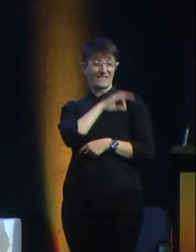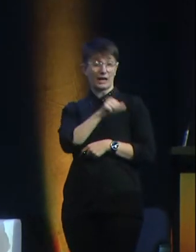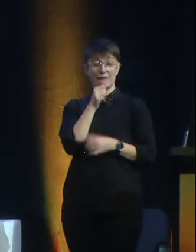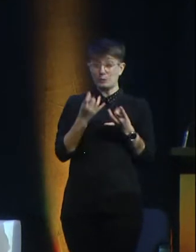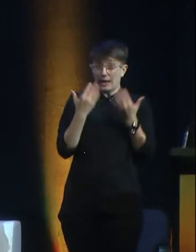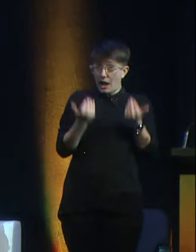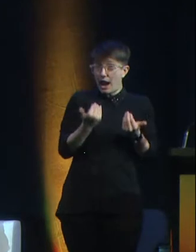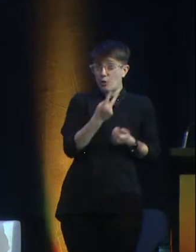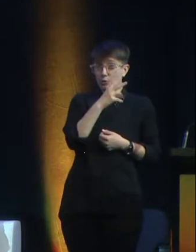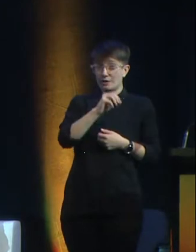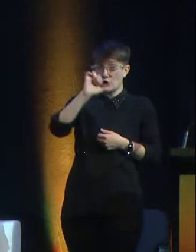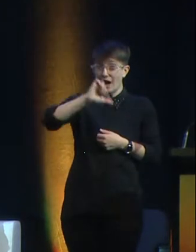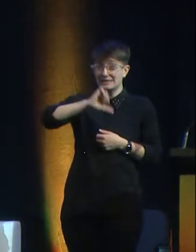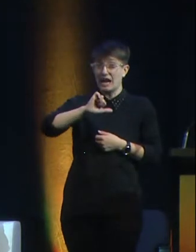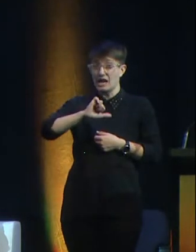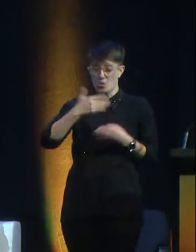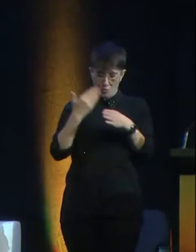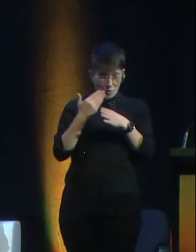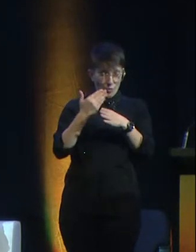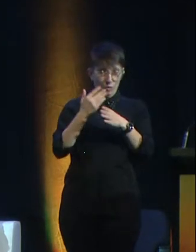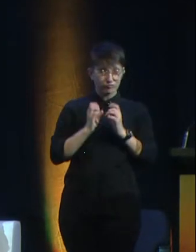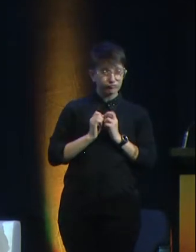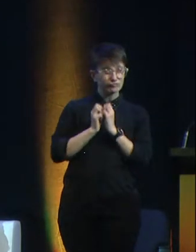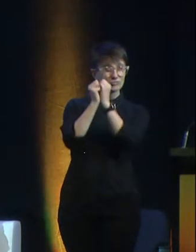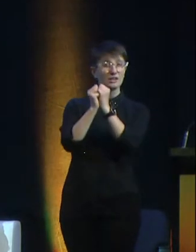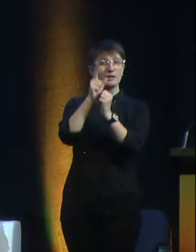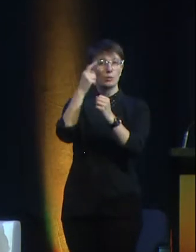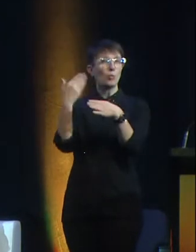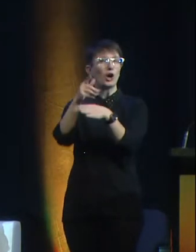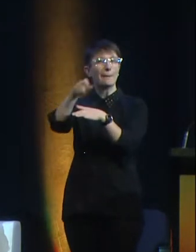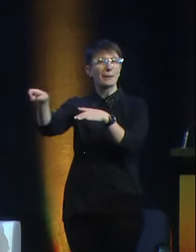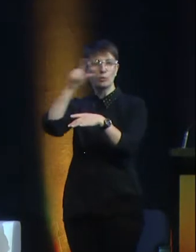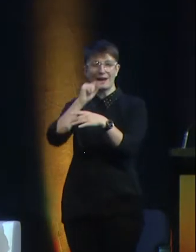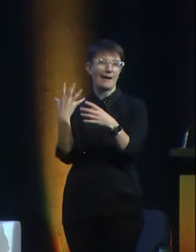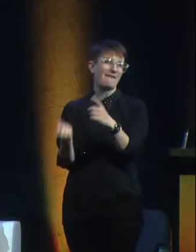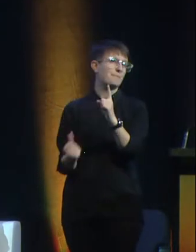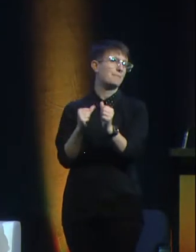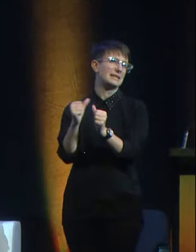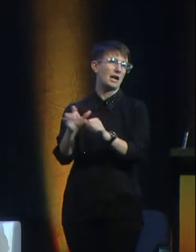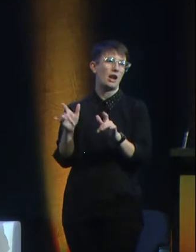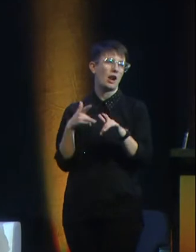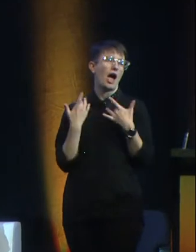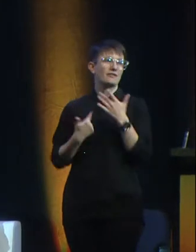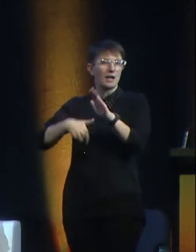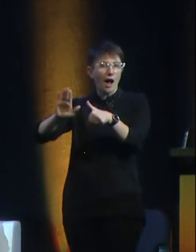lifestyle and work/life balance in 2050. Sustainability is another part that Whare